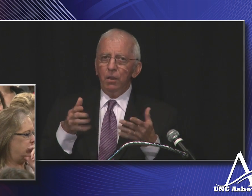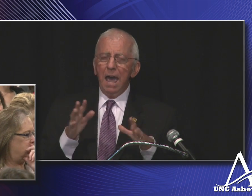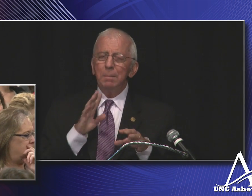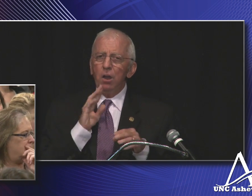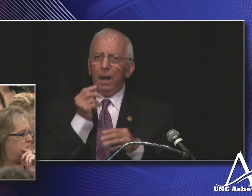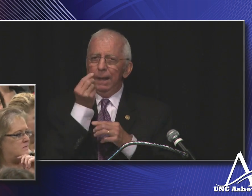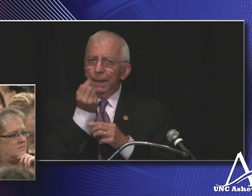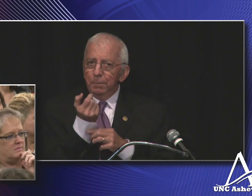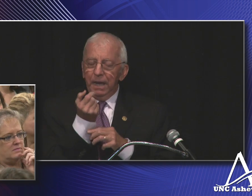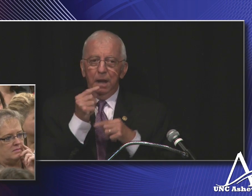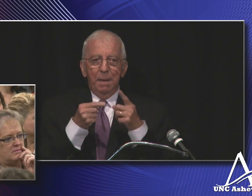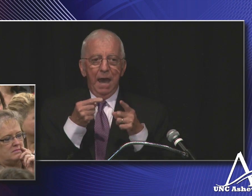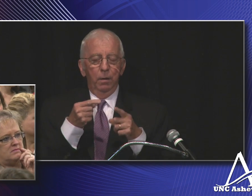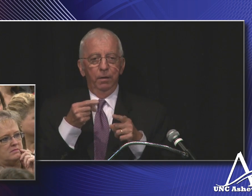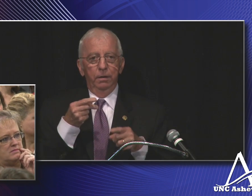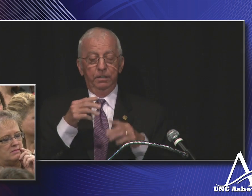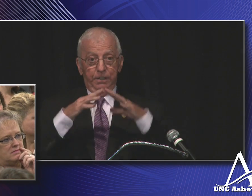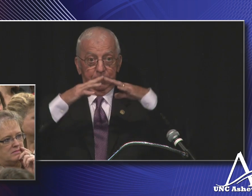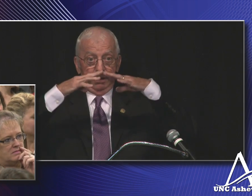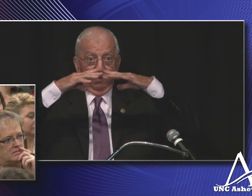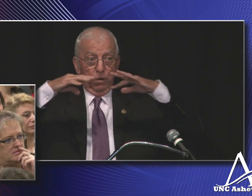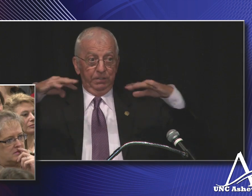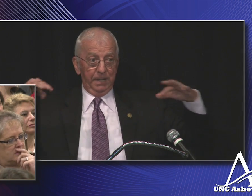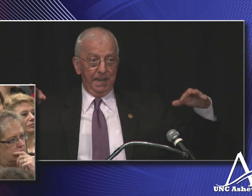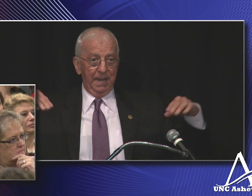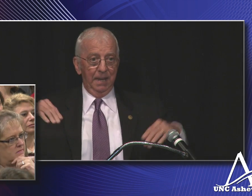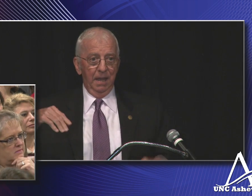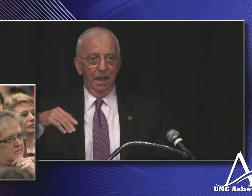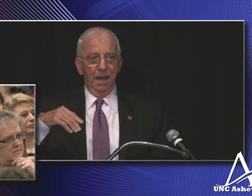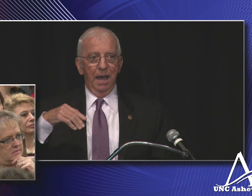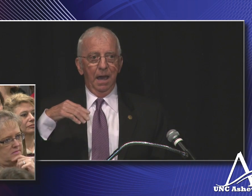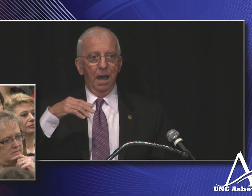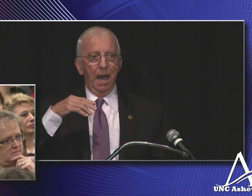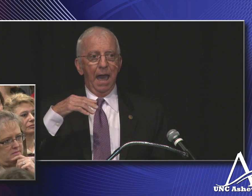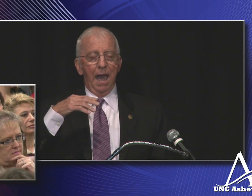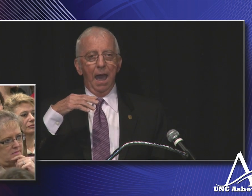So let me talk a little bit about diversity